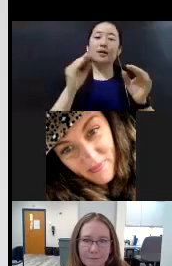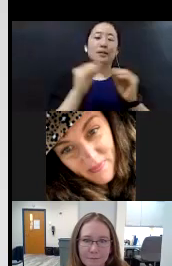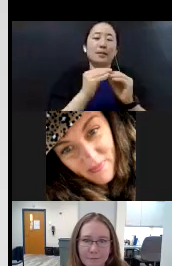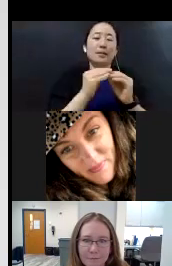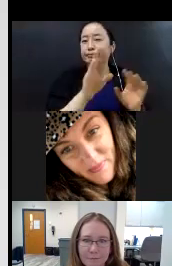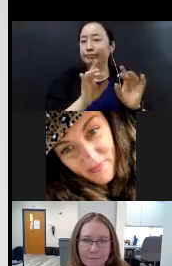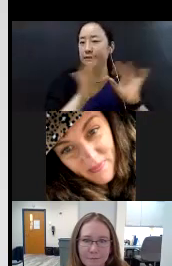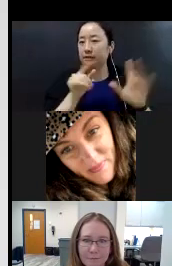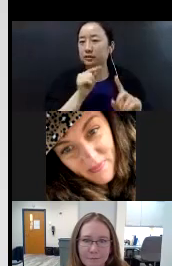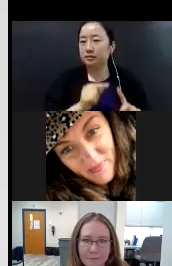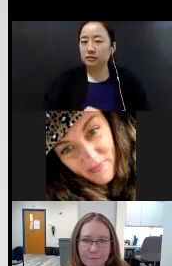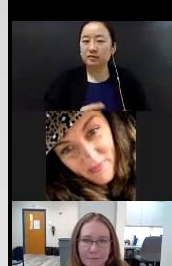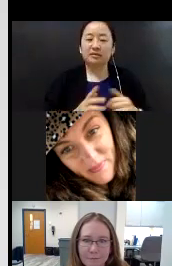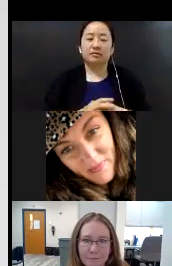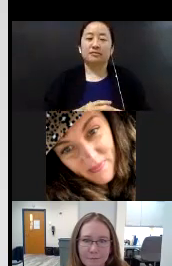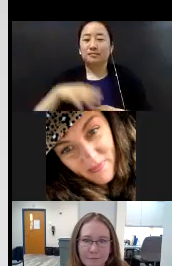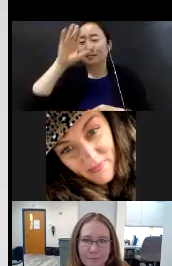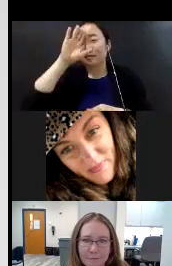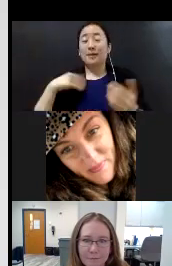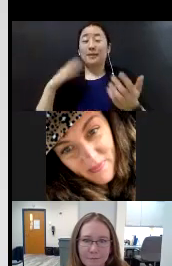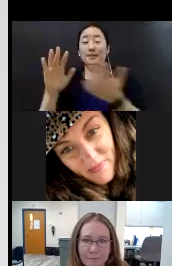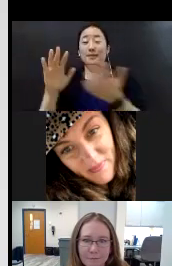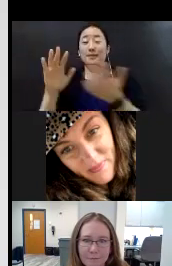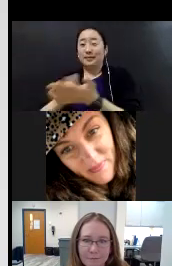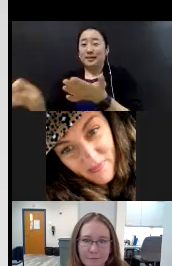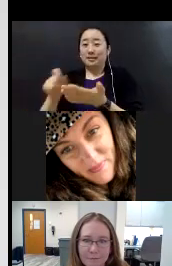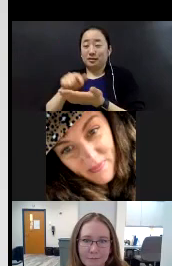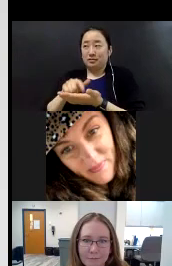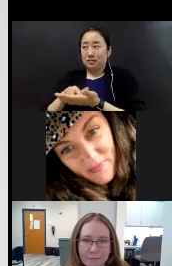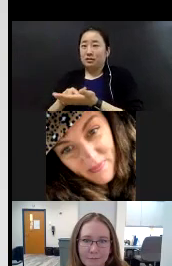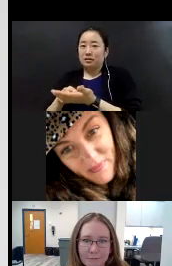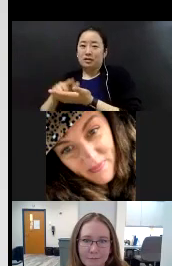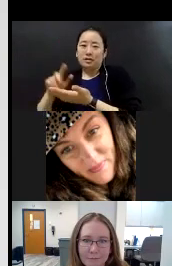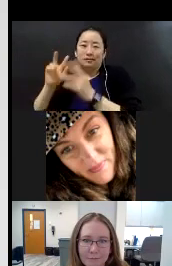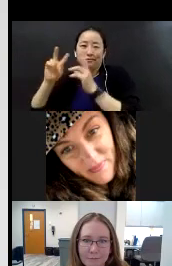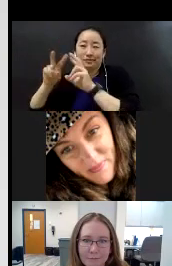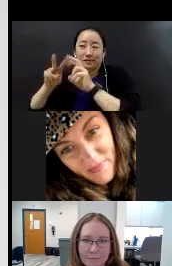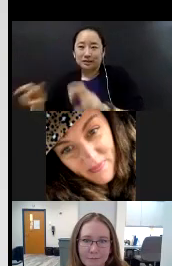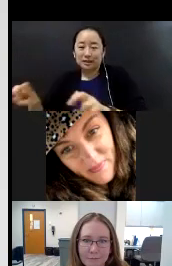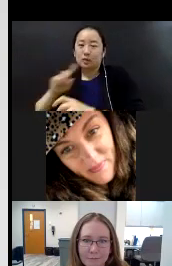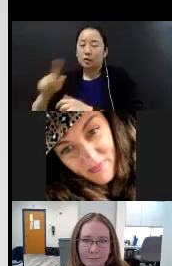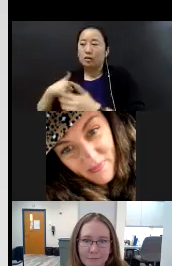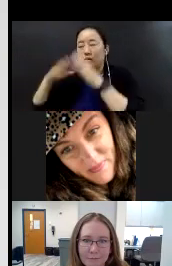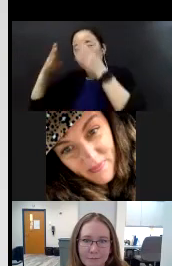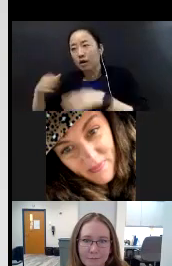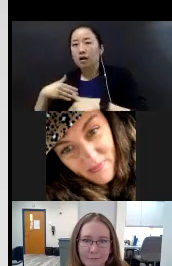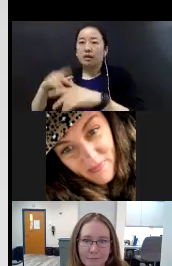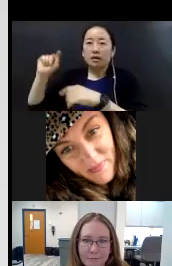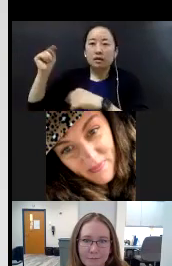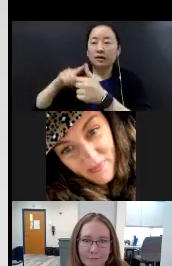A LOT OF TIMES IN THE PAPER/PENCIL WE ARE USING SO MUCH TIME TO ADDRESS ALL OF THE BATHROOMS AND ENTRANCES VERSUS THIS APPROACH.